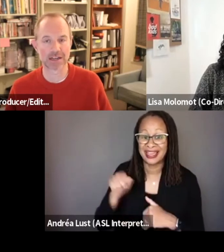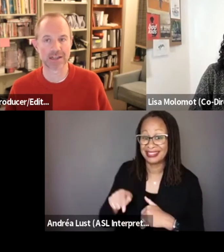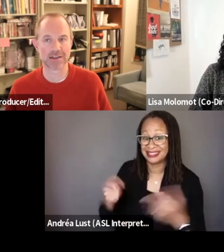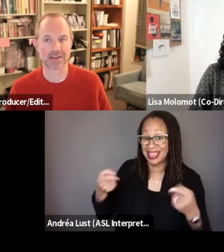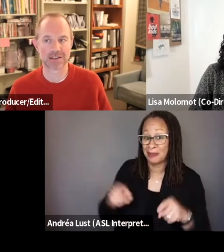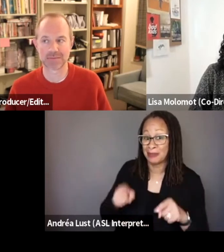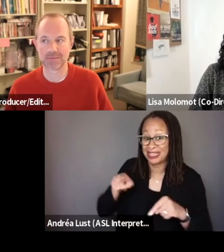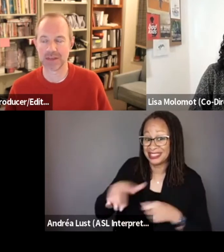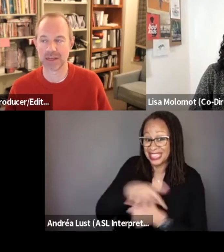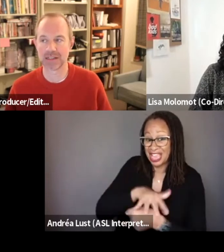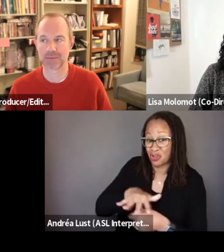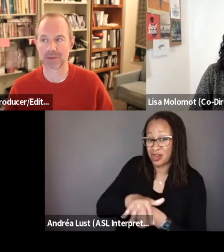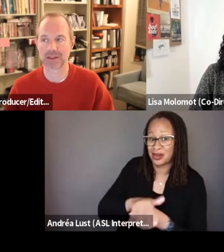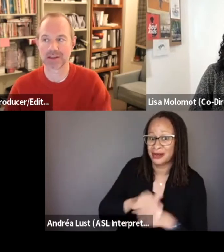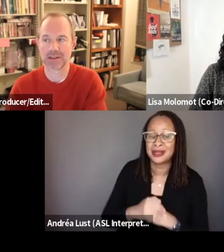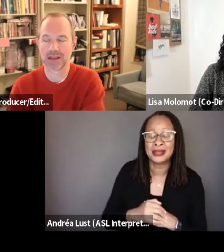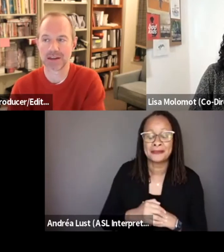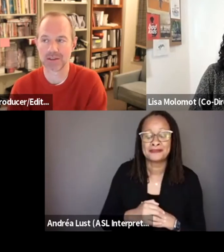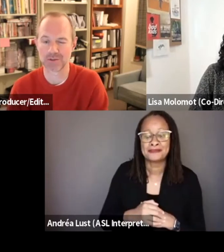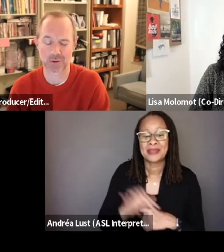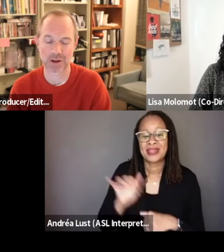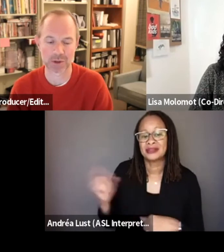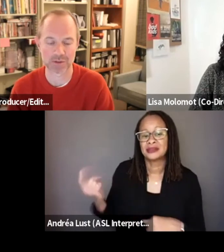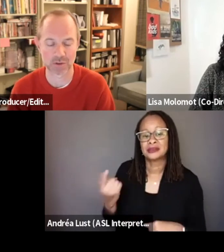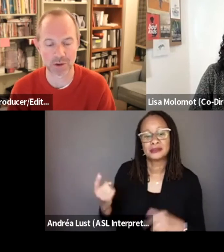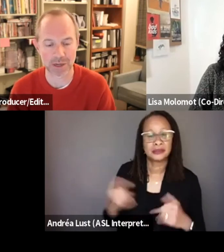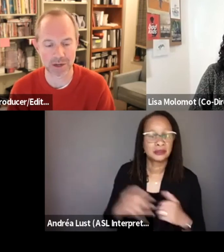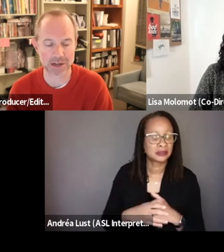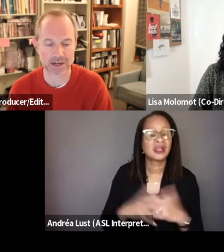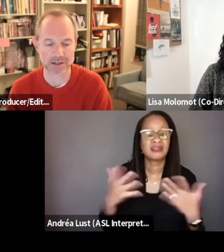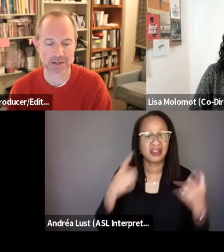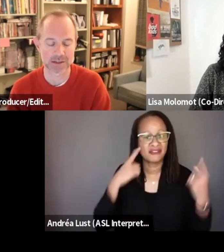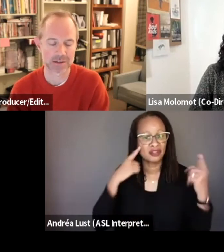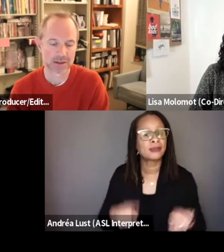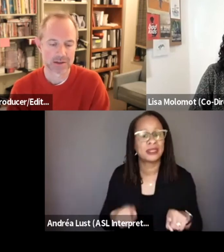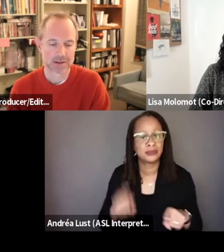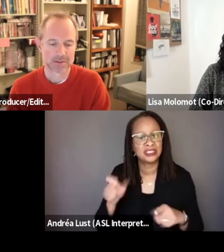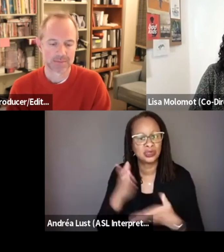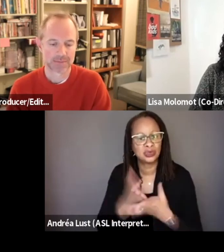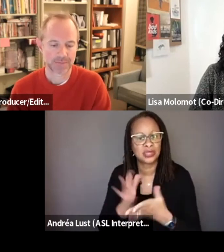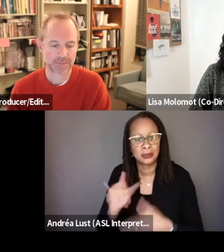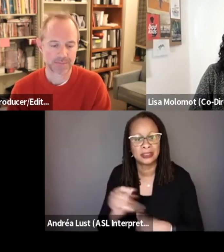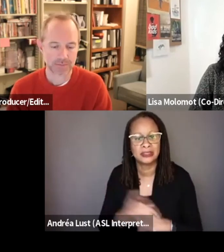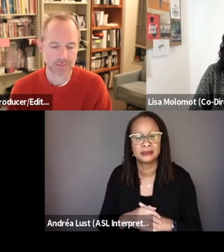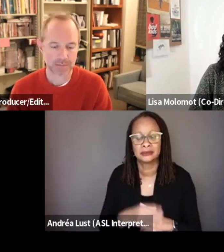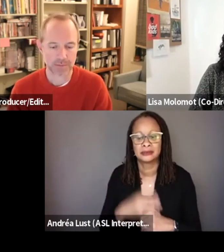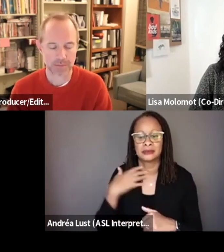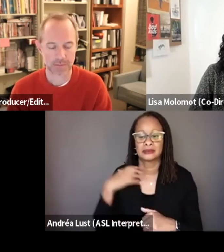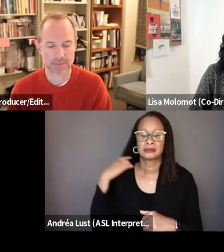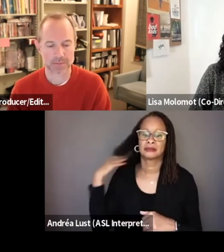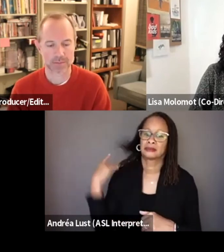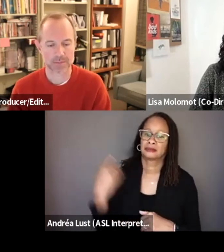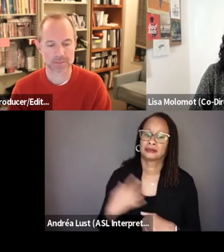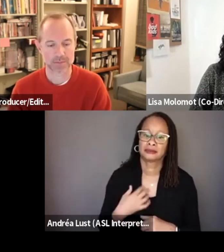is something that there's quite a bit of agreement on it actually. I was wondering if you were to,